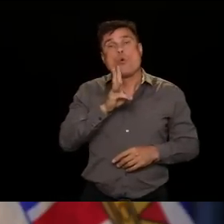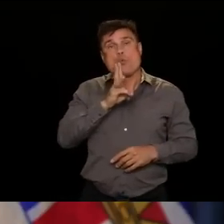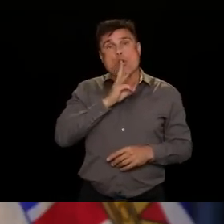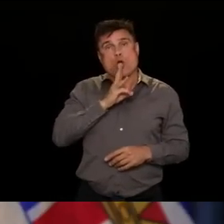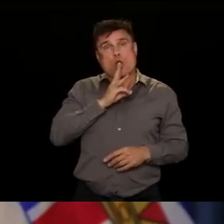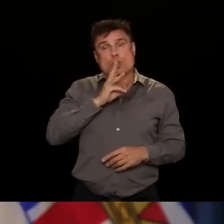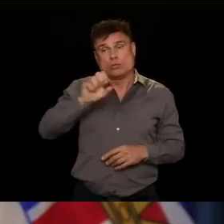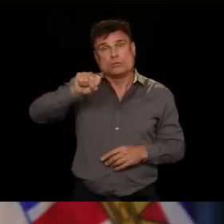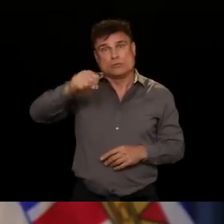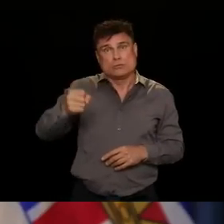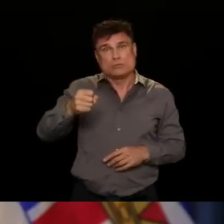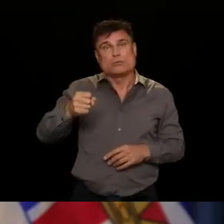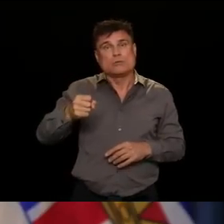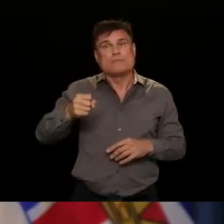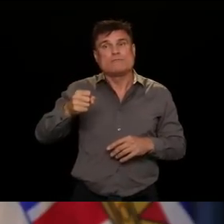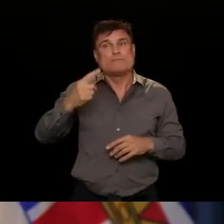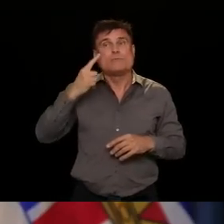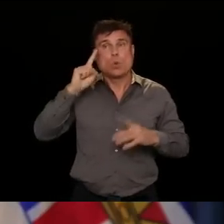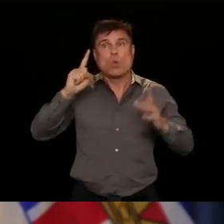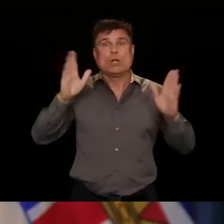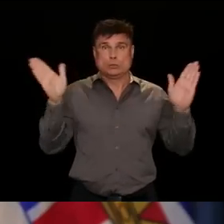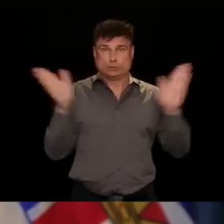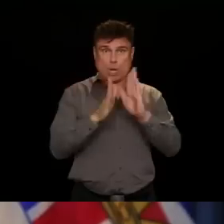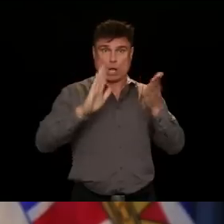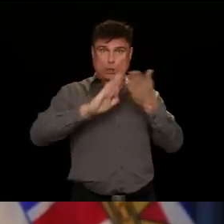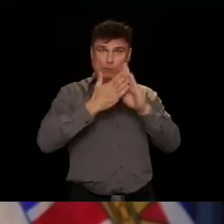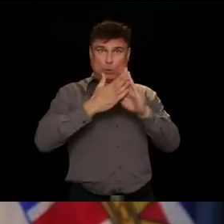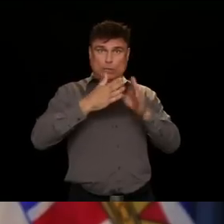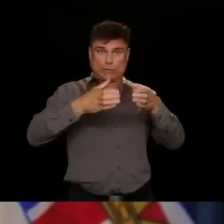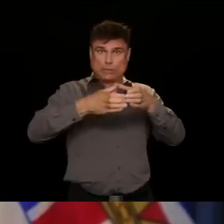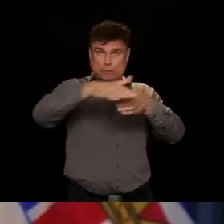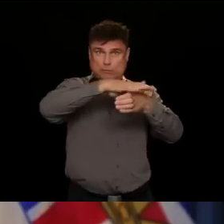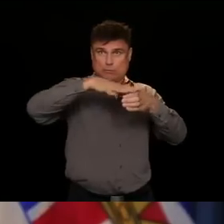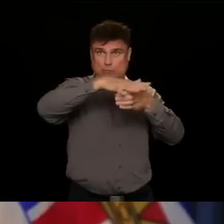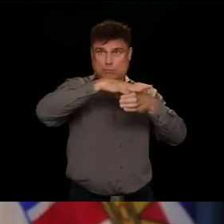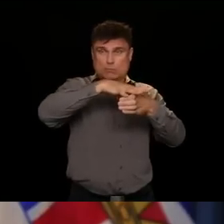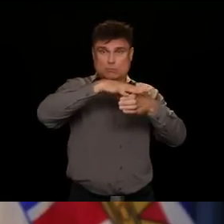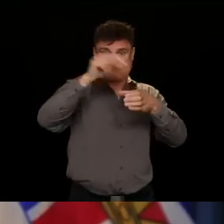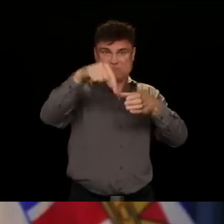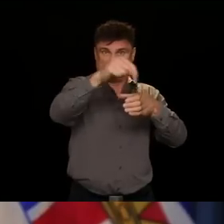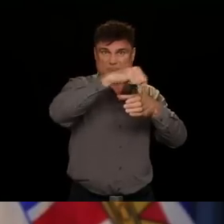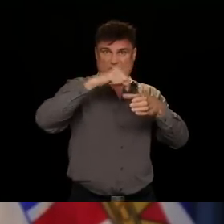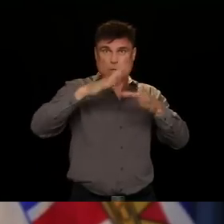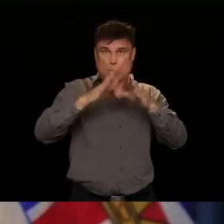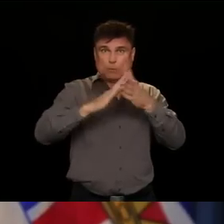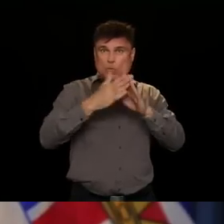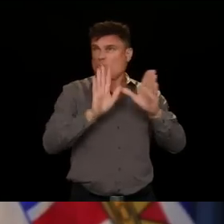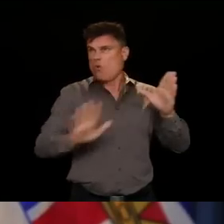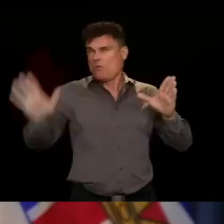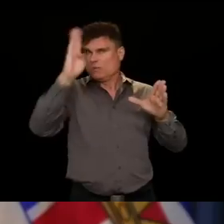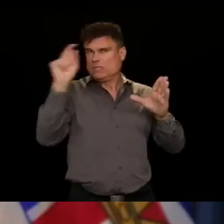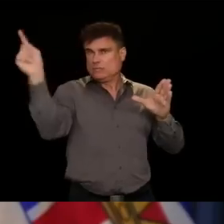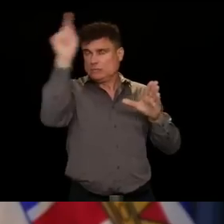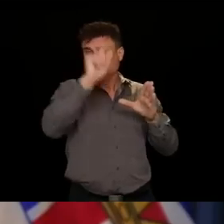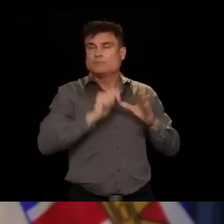It's kind of an exciting thing. We have expertise that is quite unique year. Wastewater tracking is something